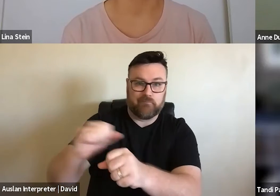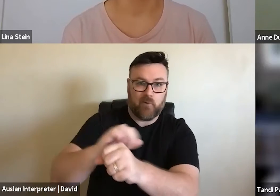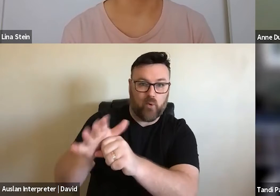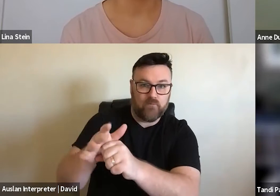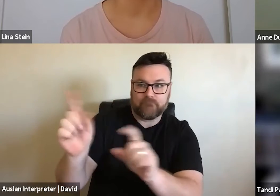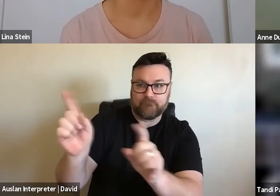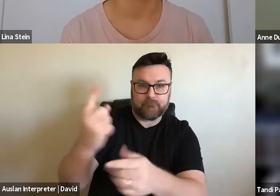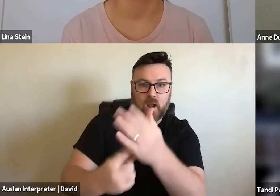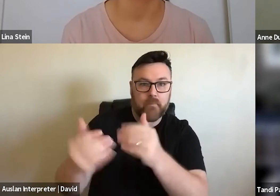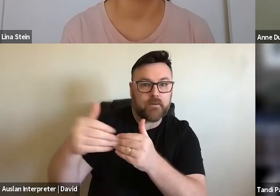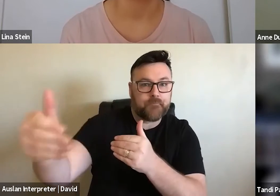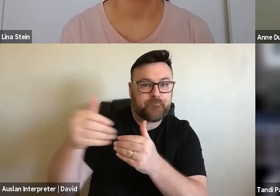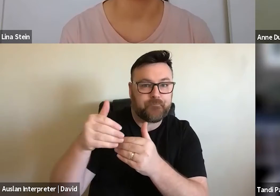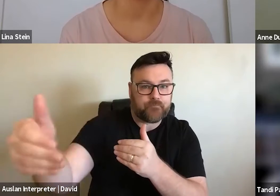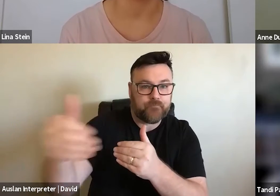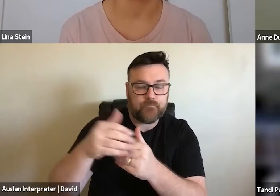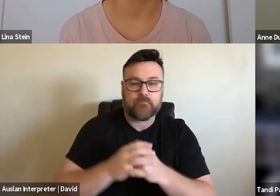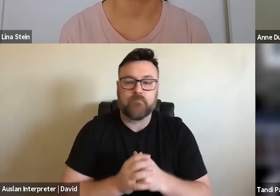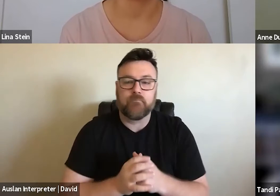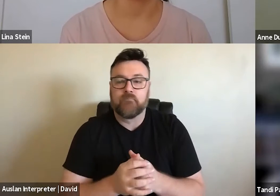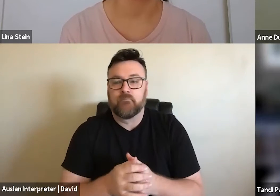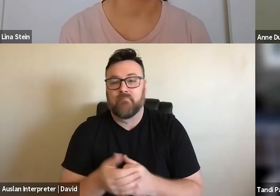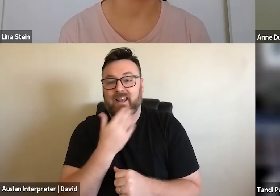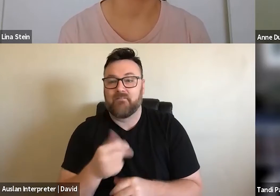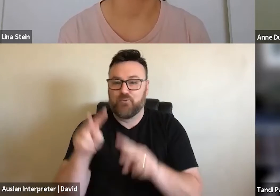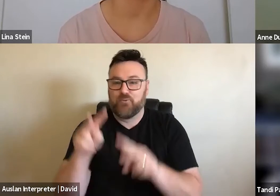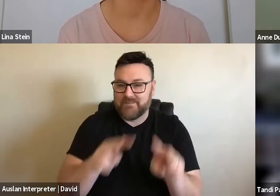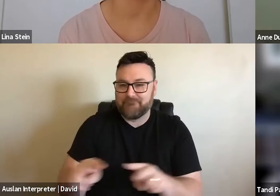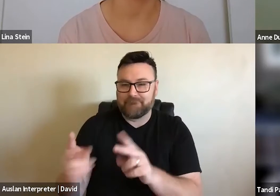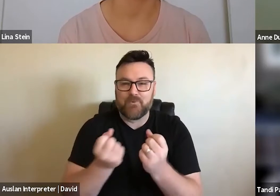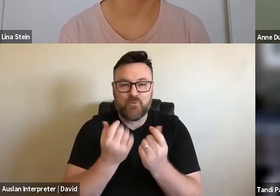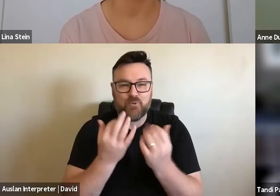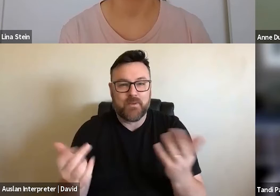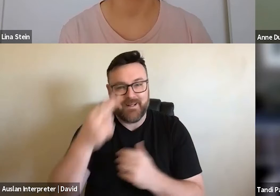It's great to see so many familiar names amongst the attendees and, as always, regardless of